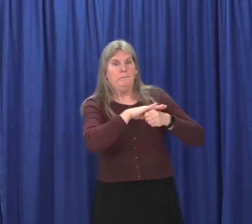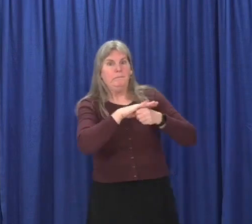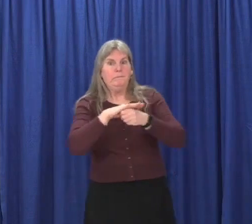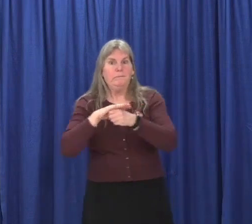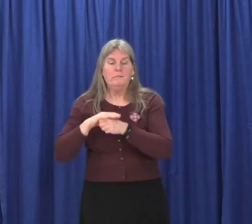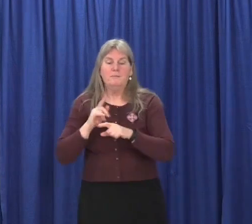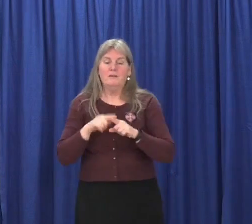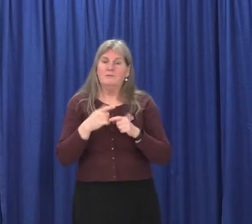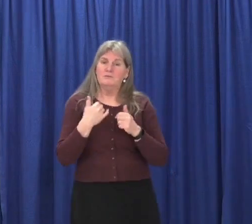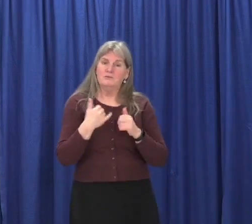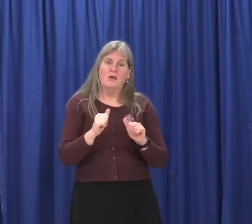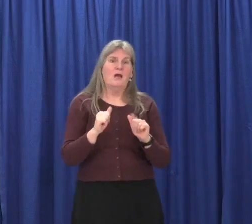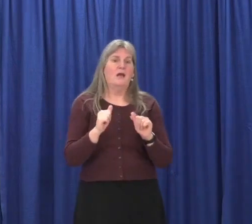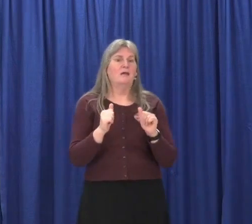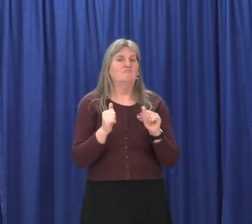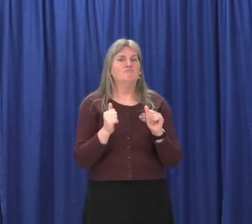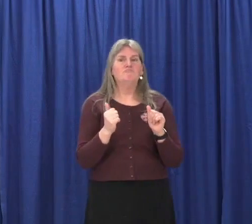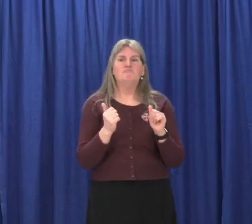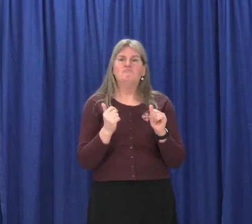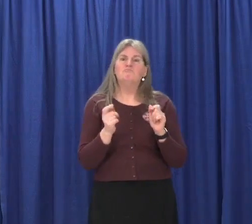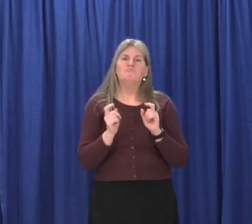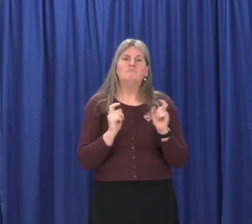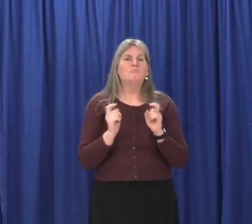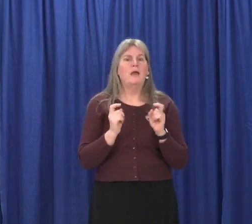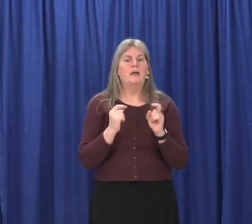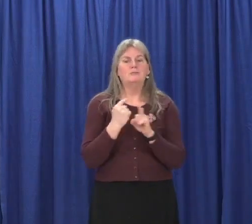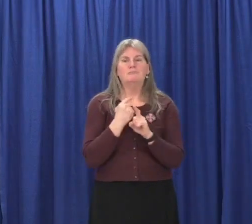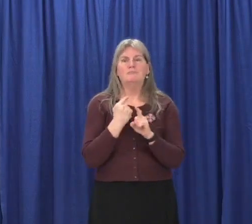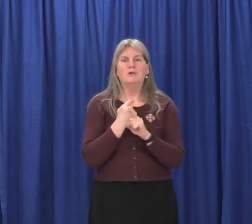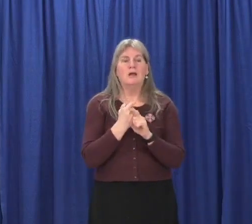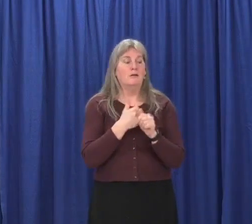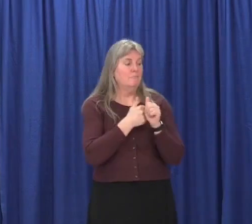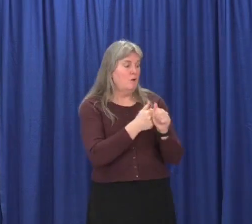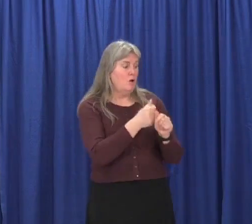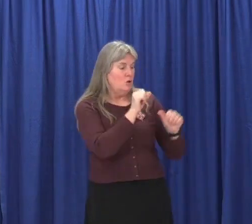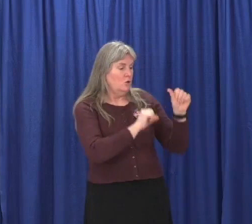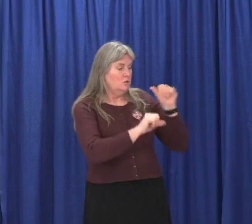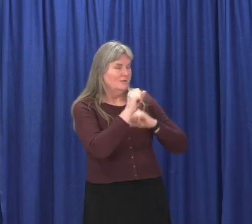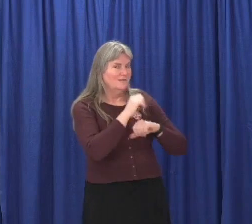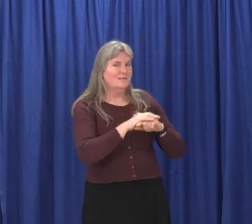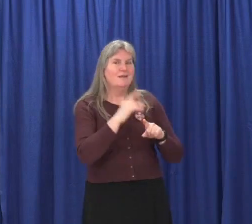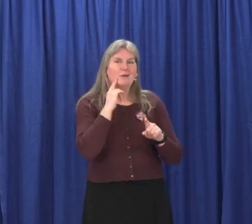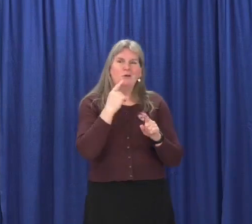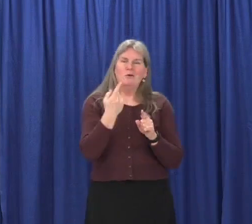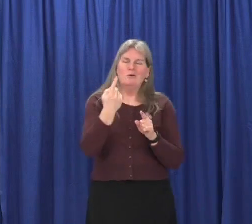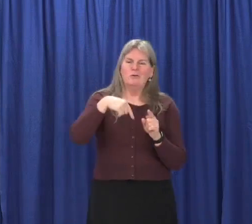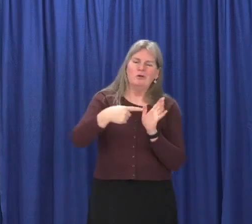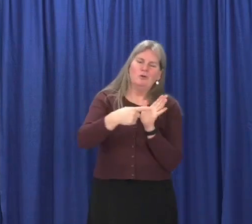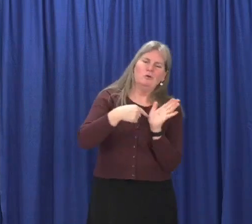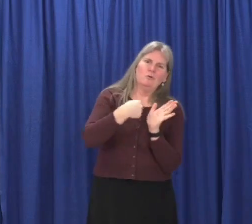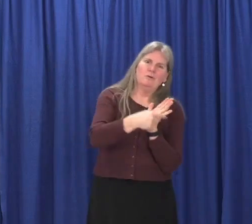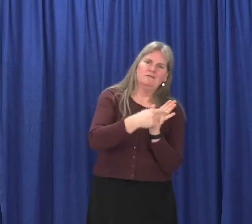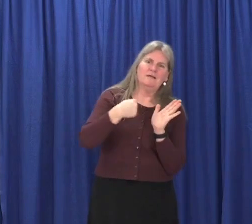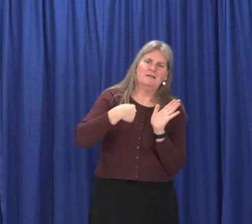a direction based on science. And I know we get criticized by saying that it's some kind of a cop out-- it's not.